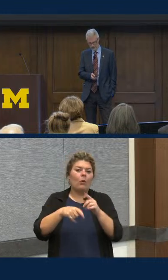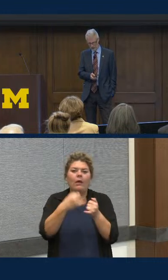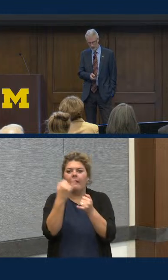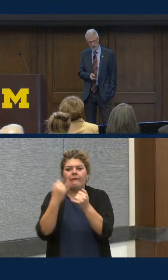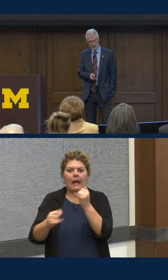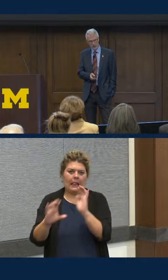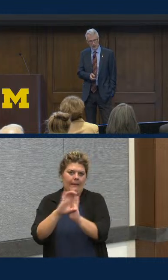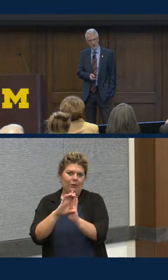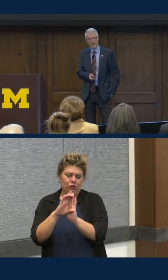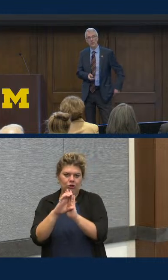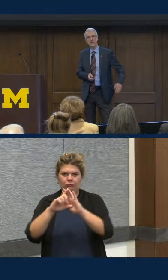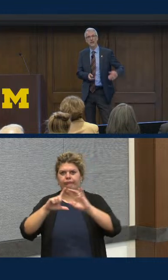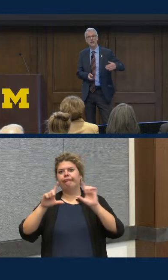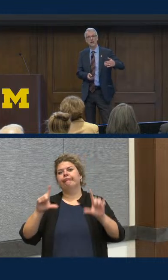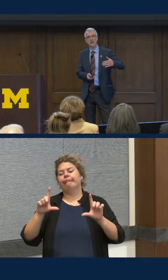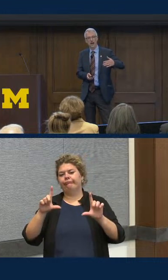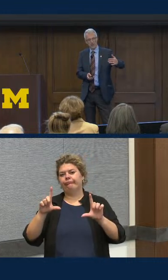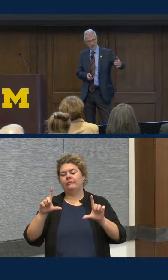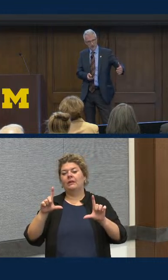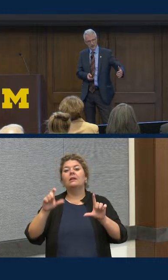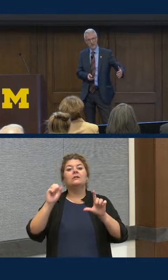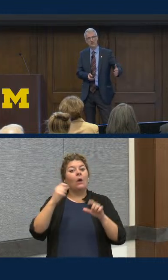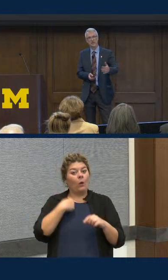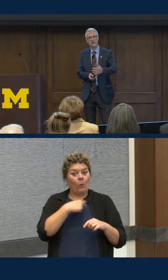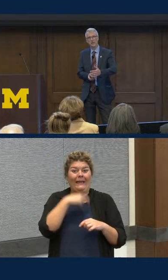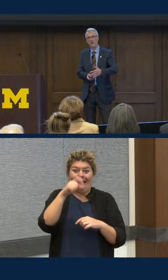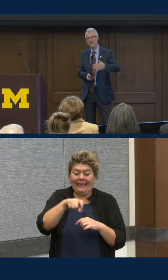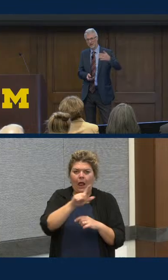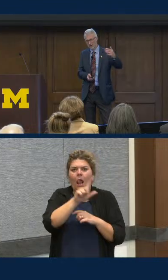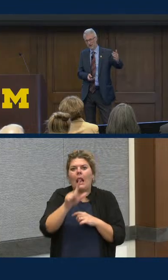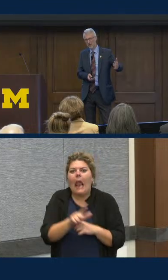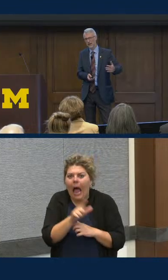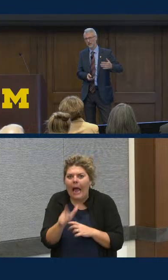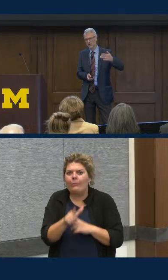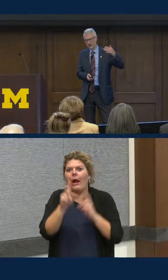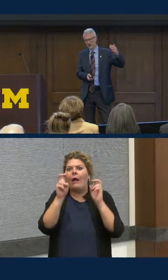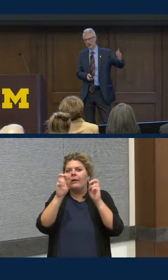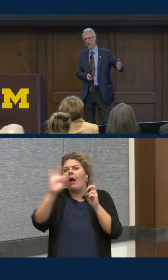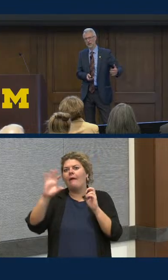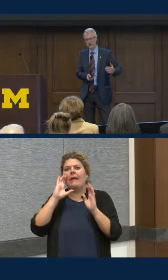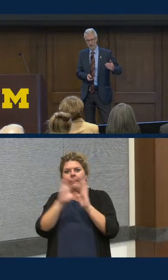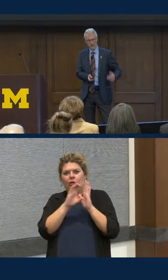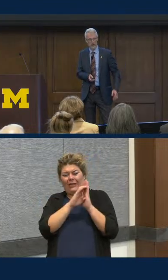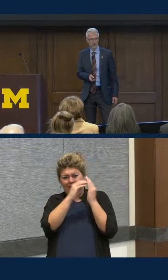fin finele final out put images.